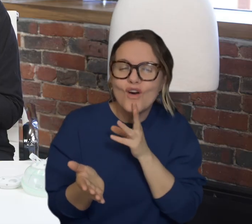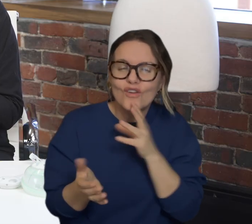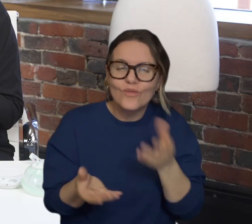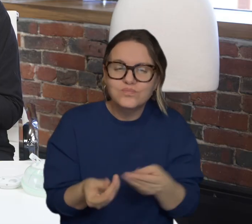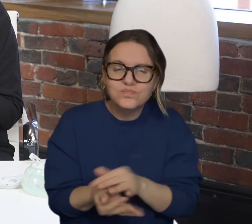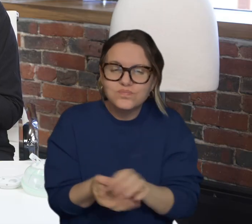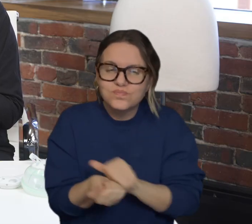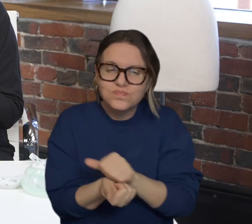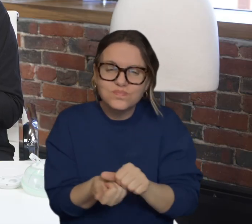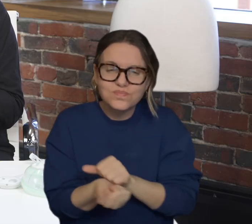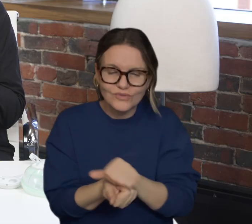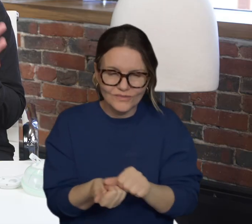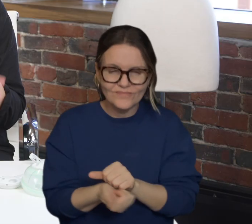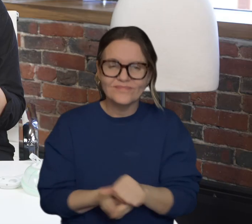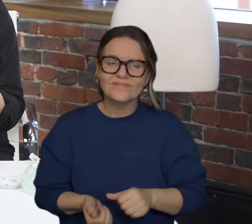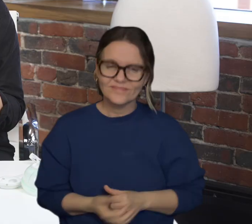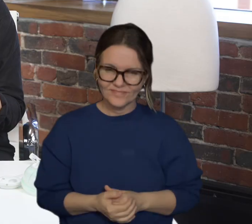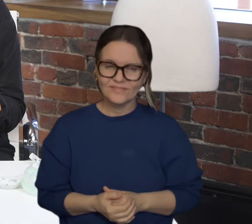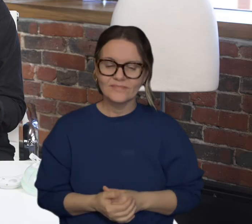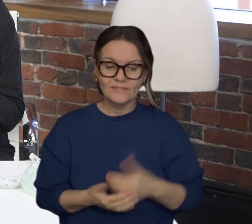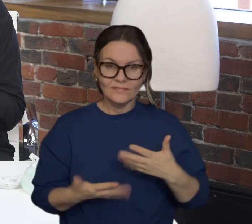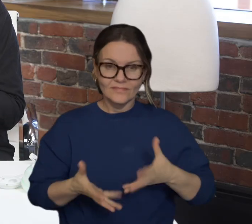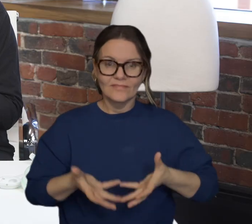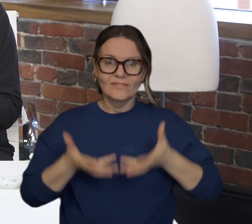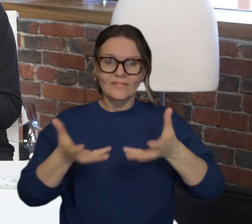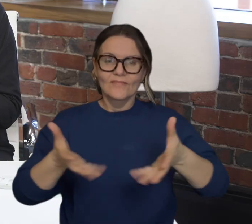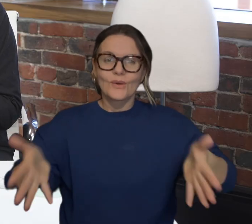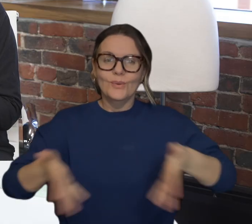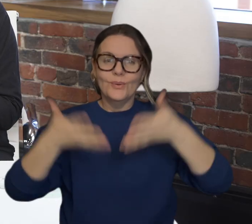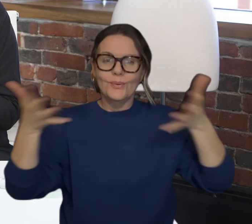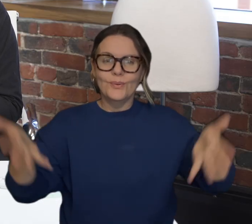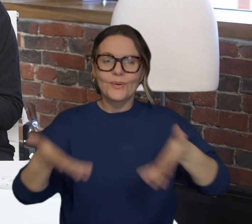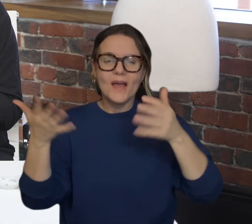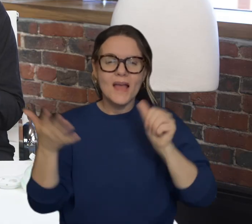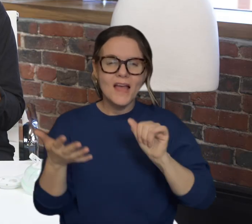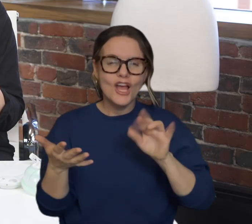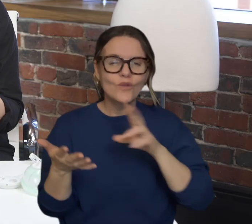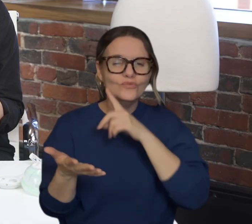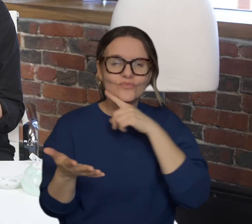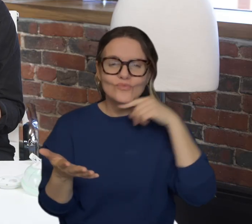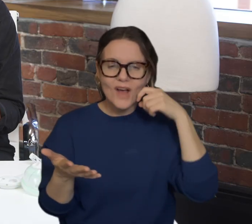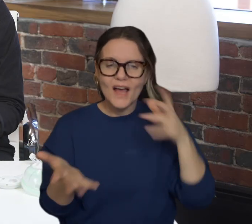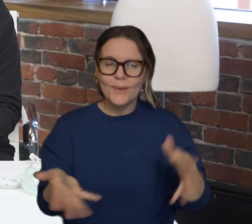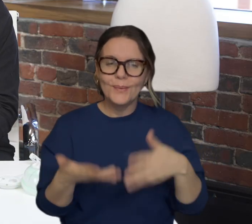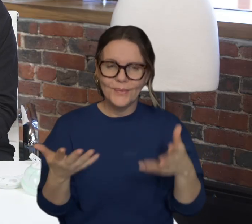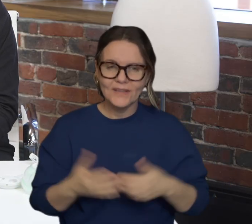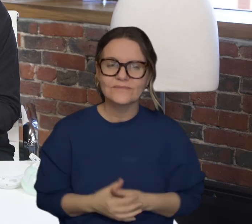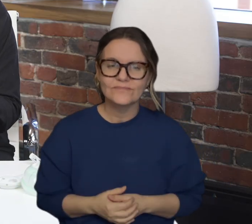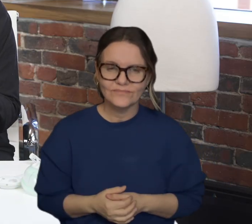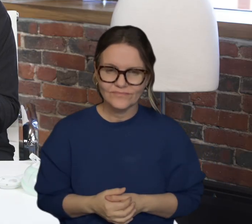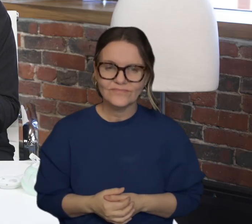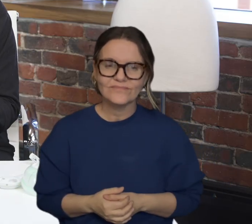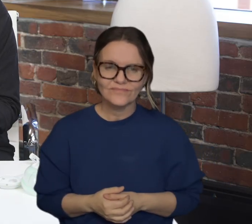hand wash you'll want to rinse out the pieces use warm soap and water rinse out again and air dry